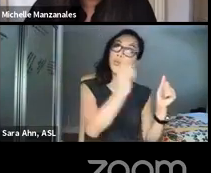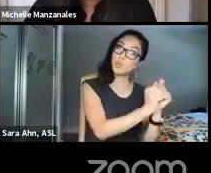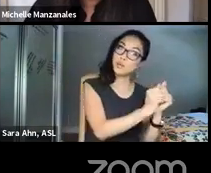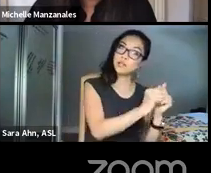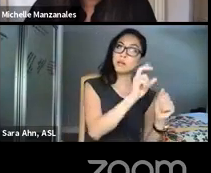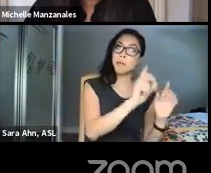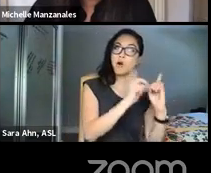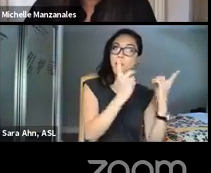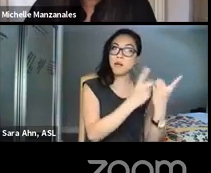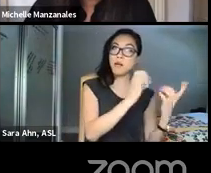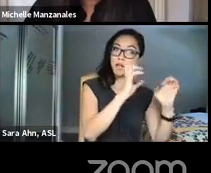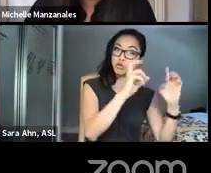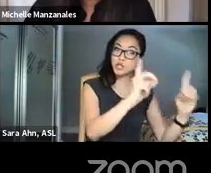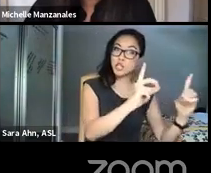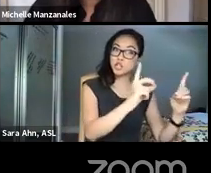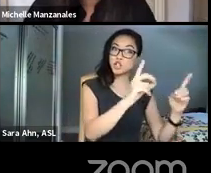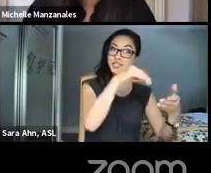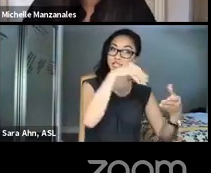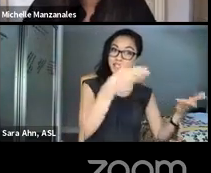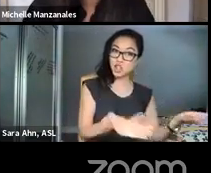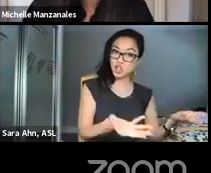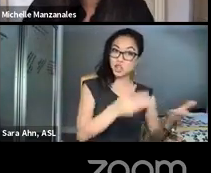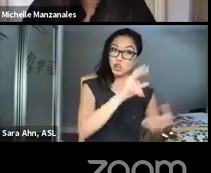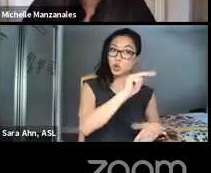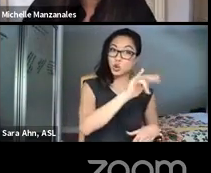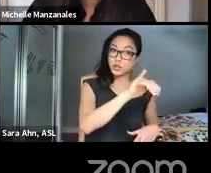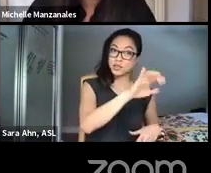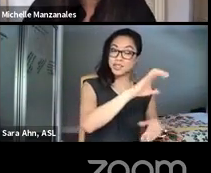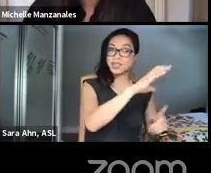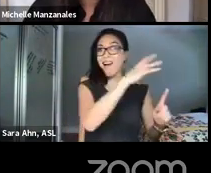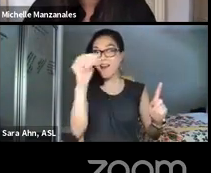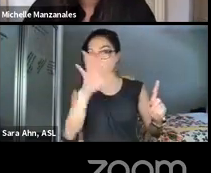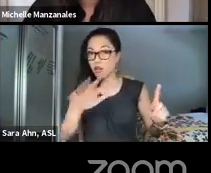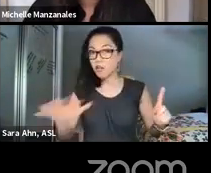started our conversation that part of the reason why we reached out to them is because